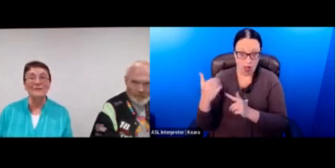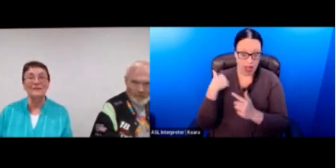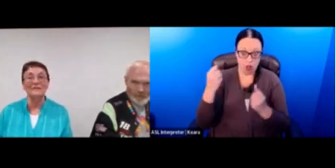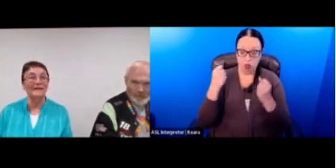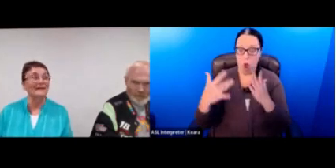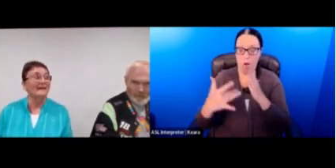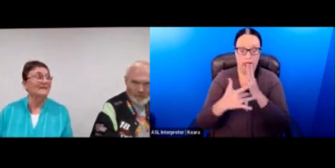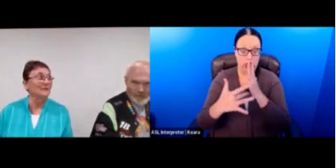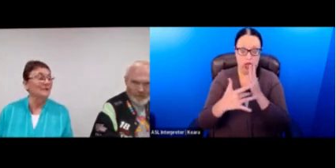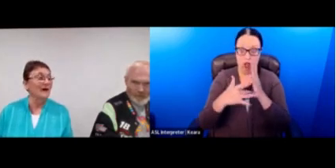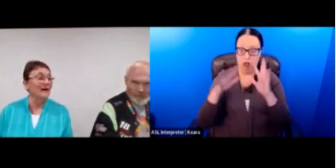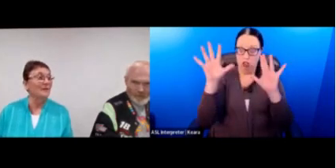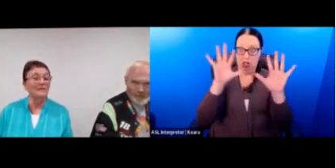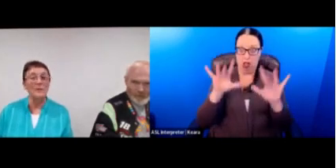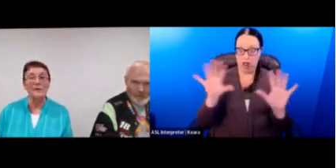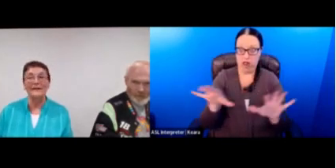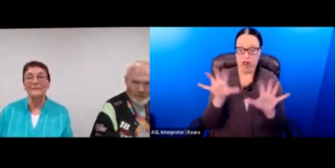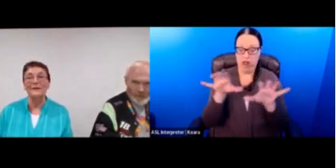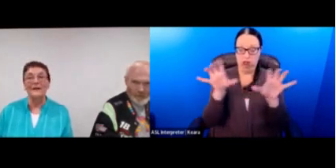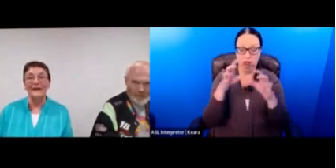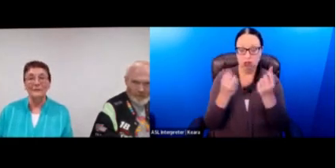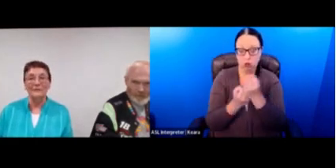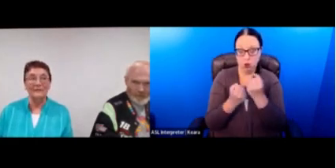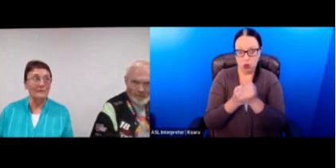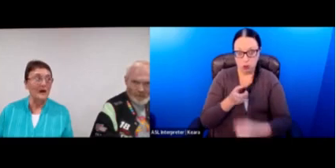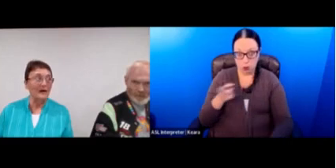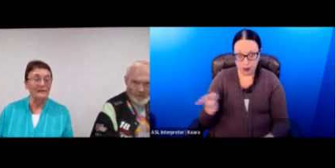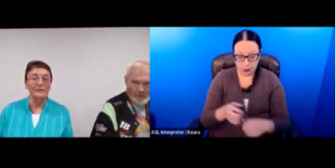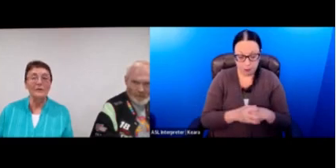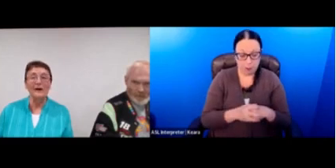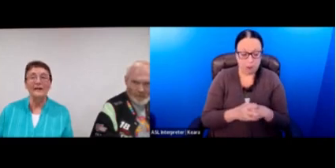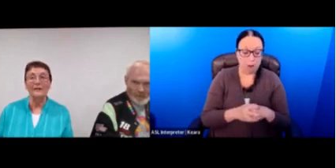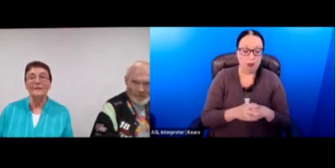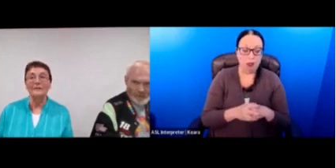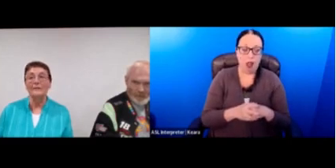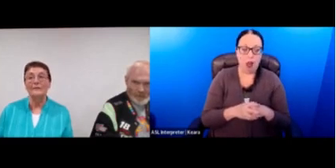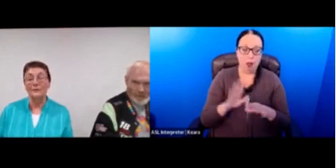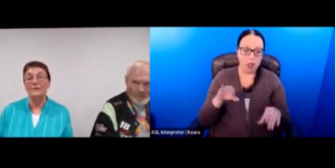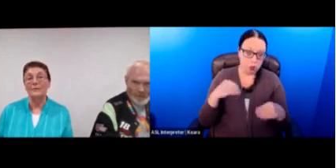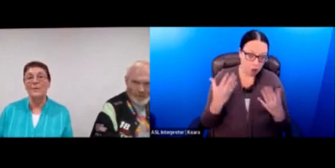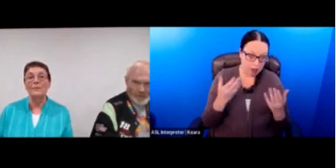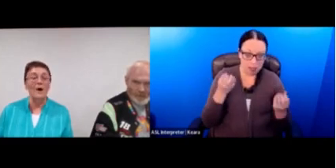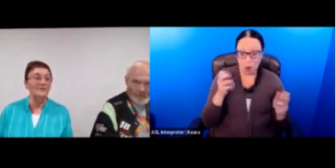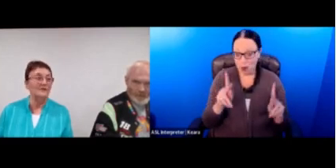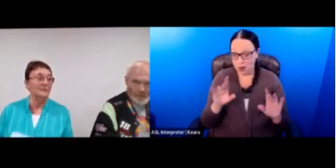whistles to to help support him and provide us the opportunity to do some remote monitoring